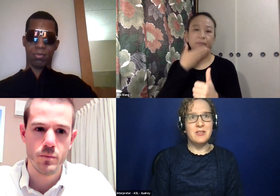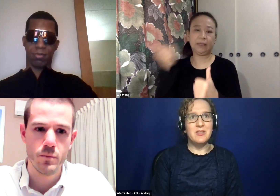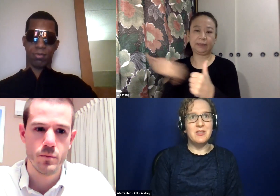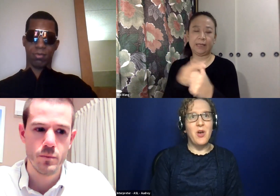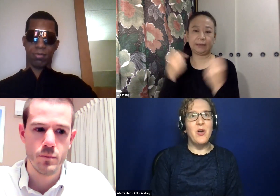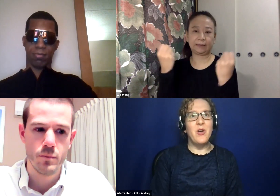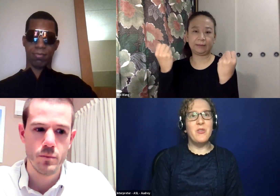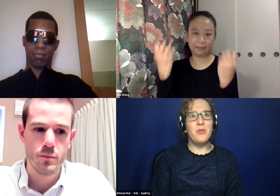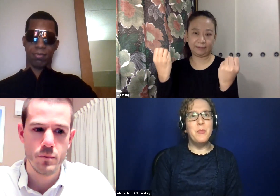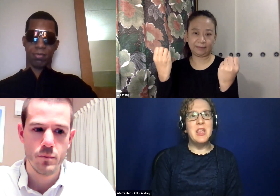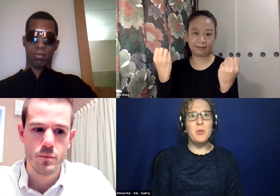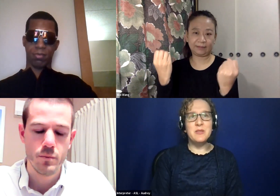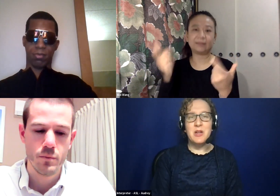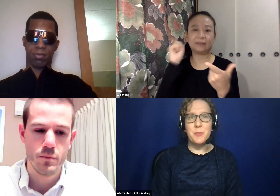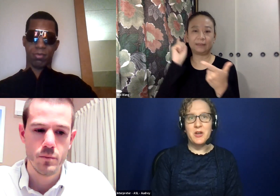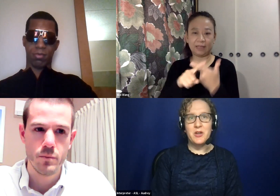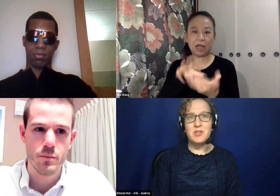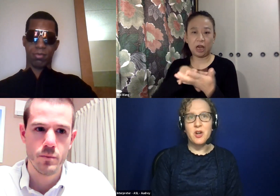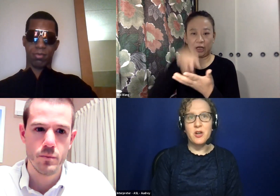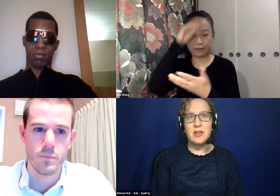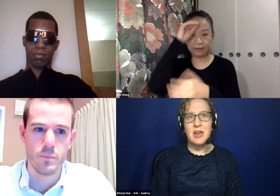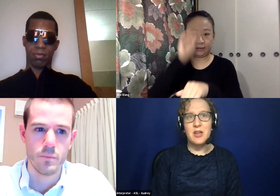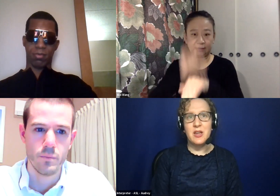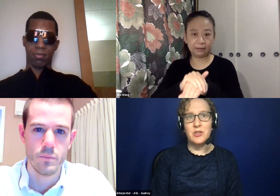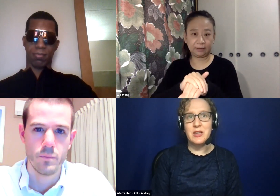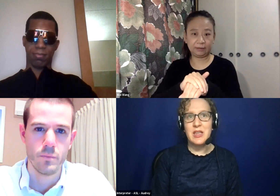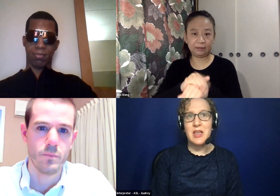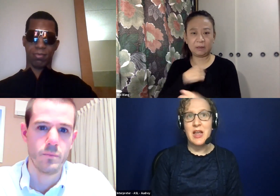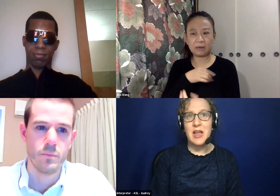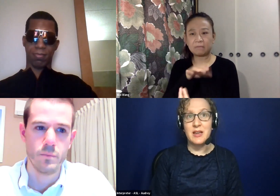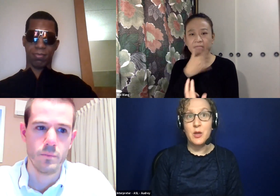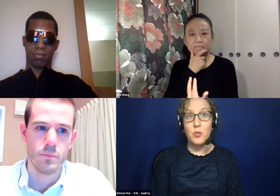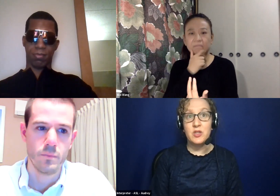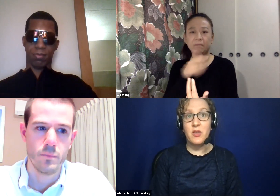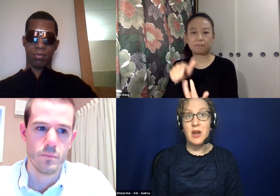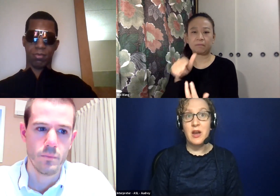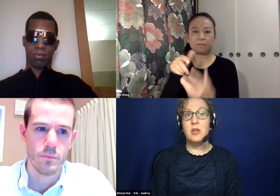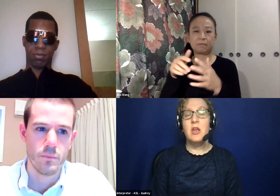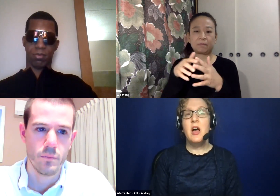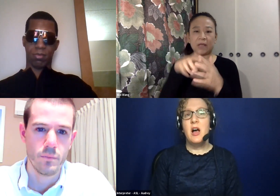so for me, it was much better to start in a University that had sign language so that I could